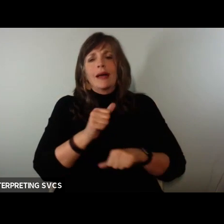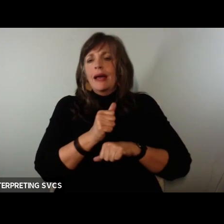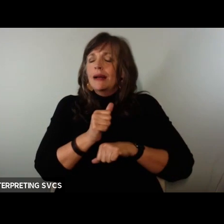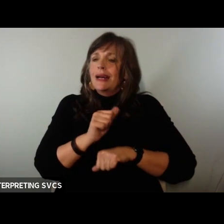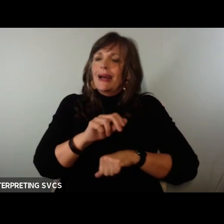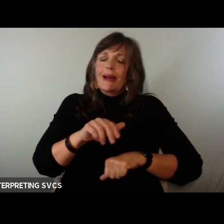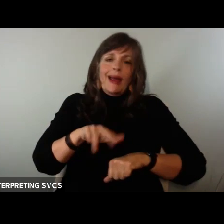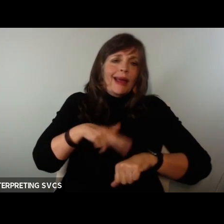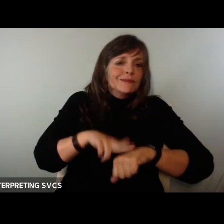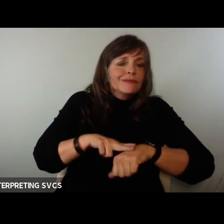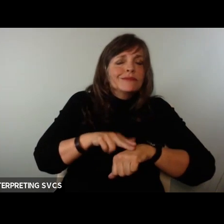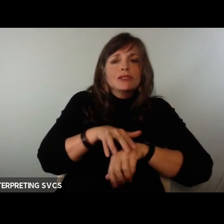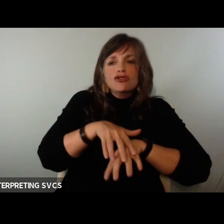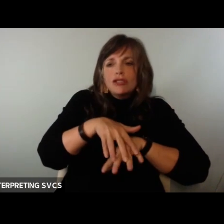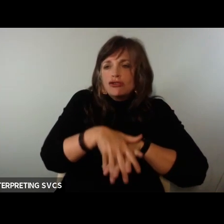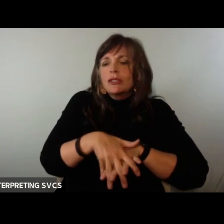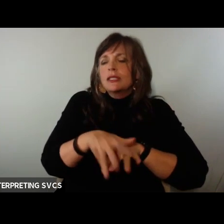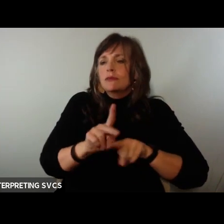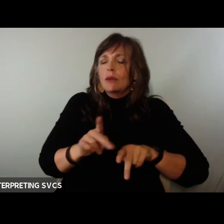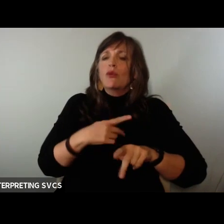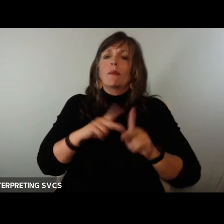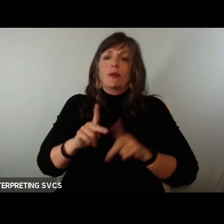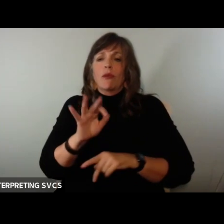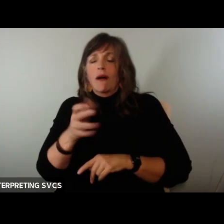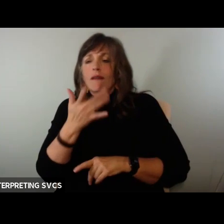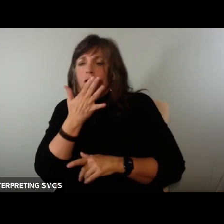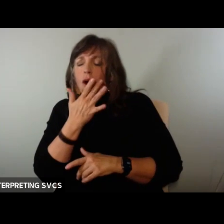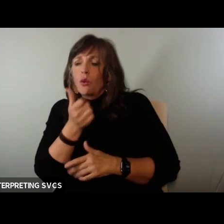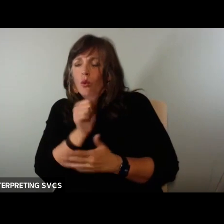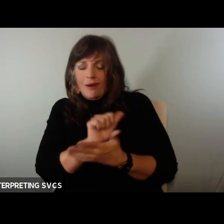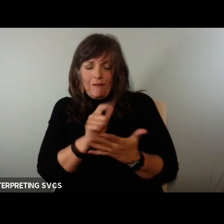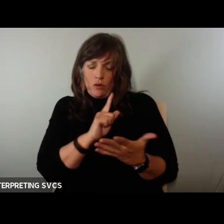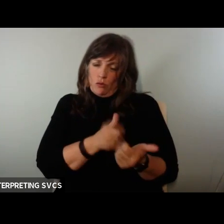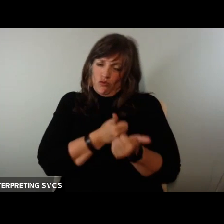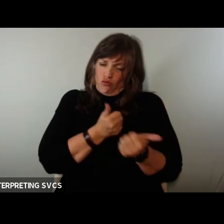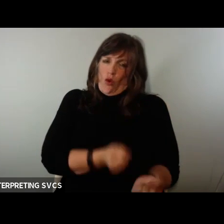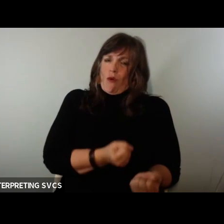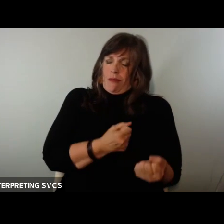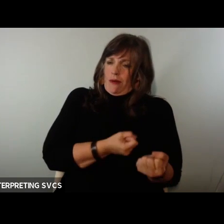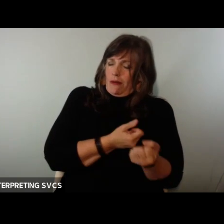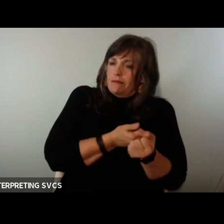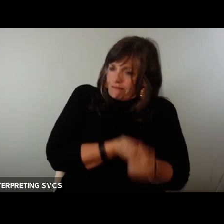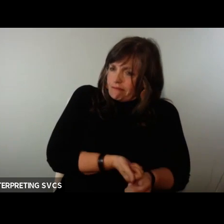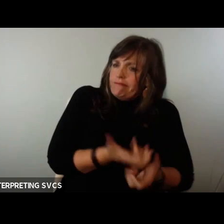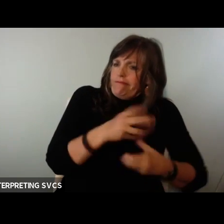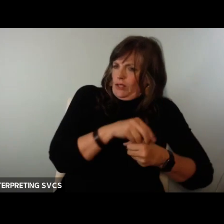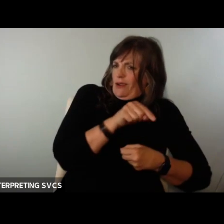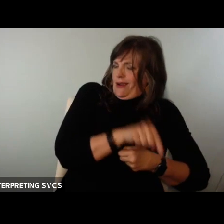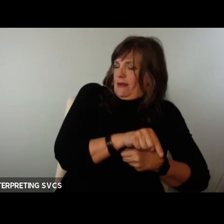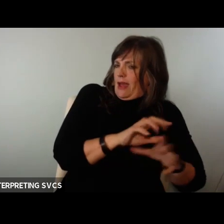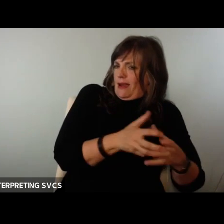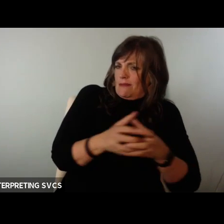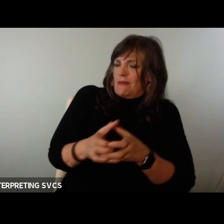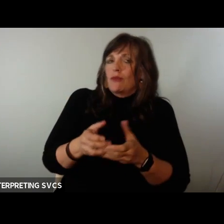and immigrant communities. If you strongly identify with a community like this, these resources might be for you.